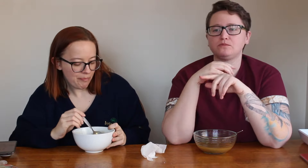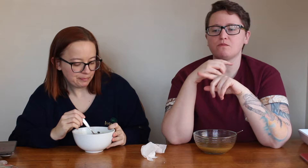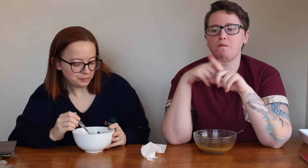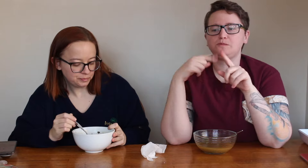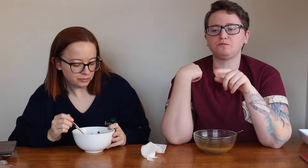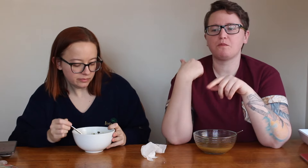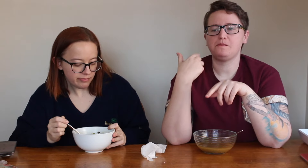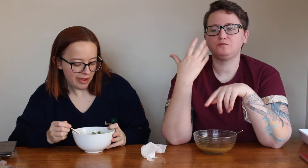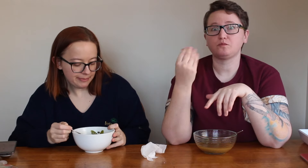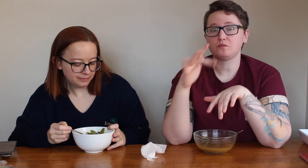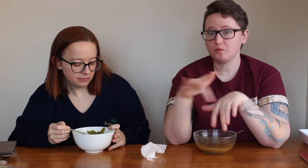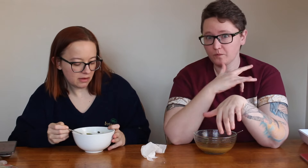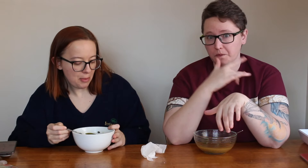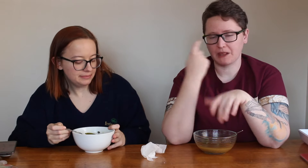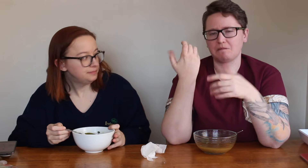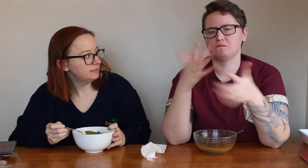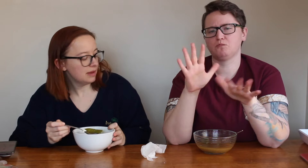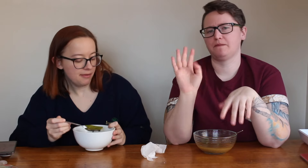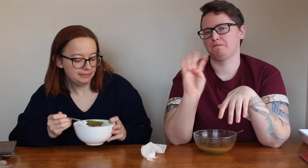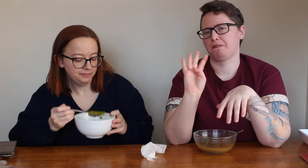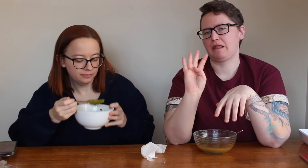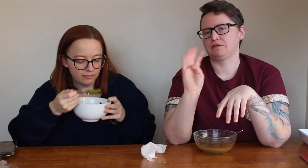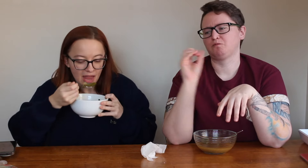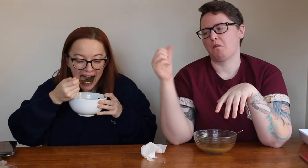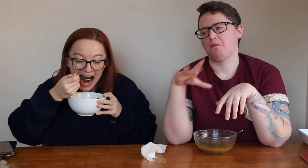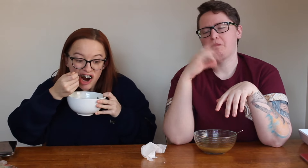Pick her up, drop him off. And I'm sure for you it's very different because you work during the day.